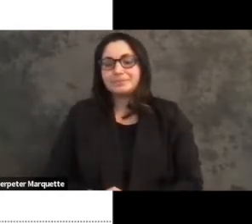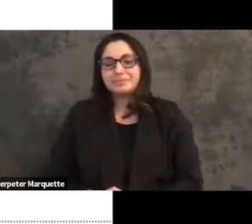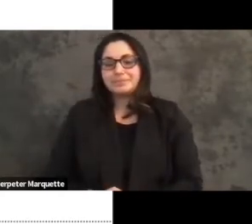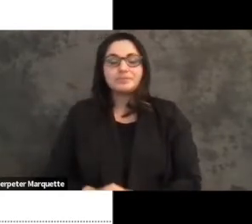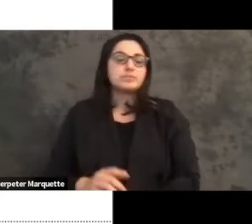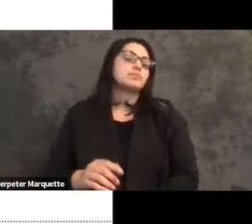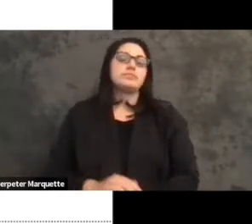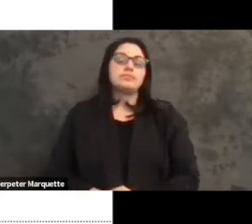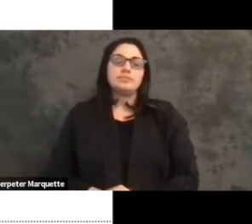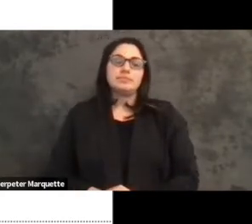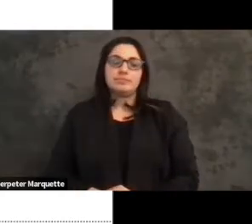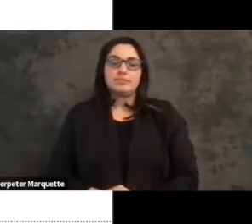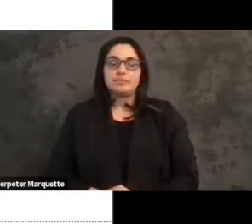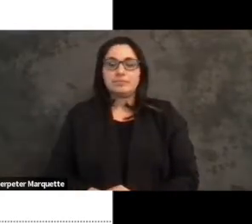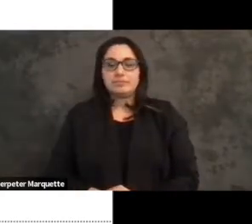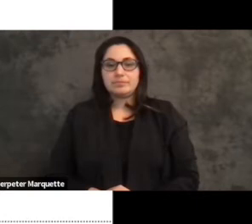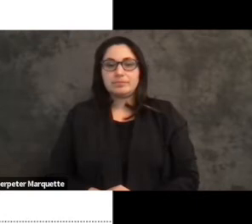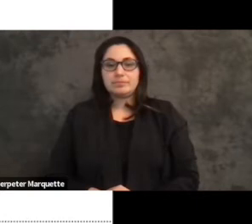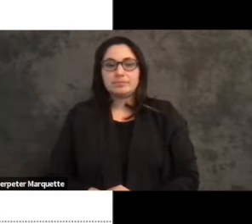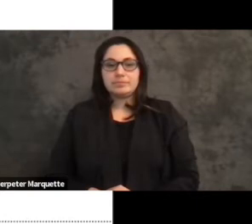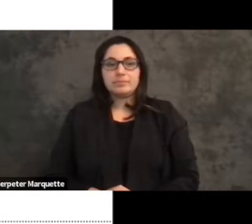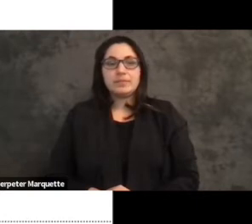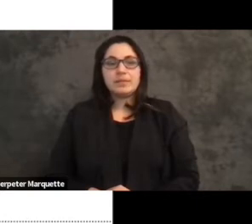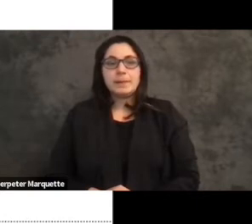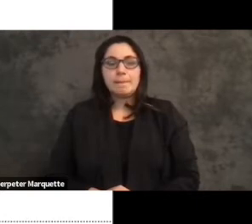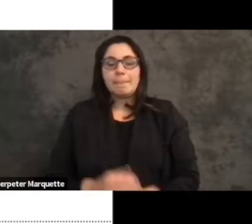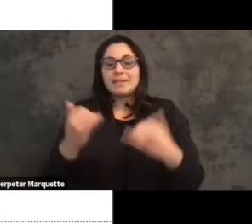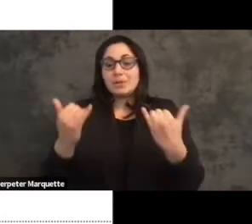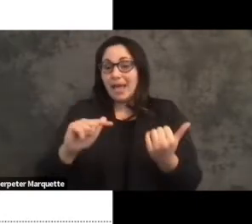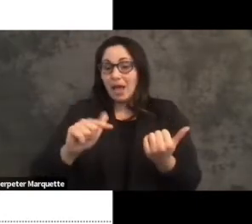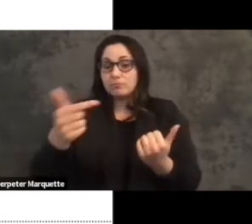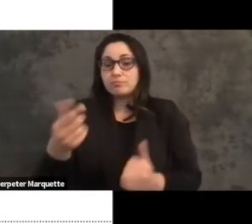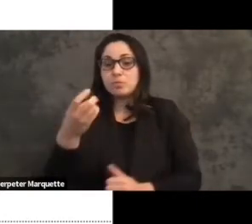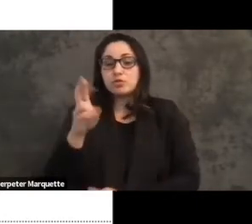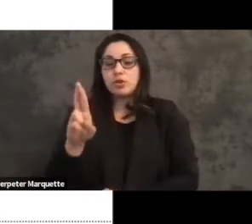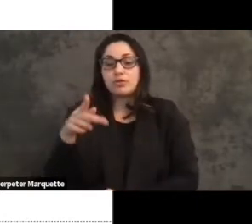And if you have to leave early or if we run over and you have to leave, we'll be putting